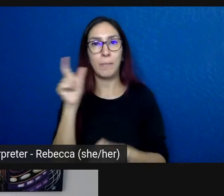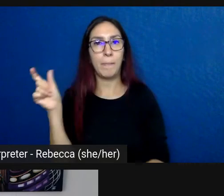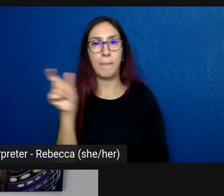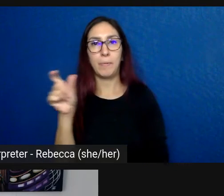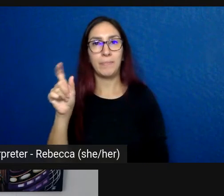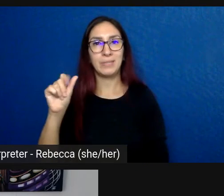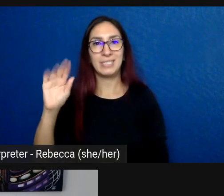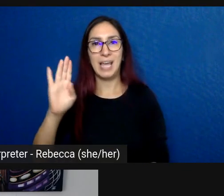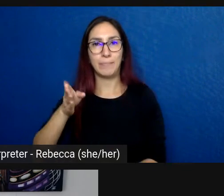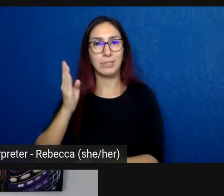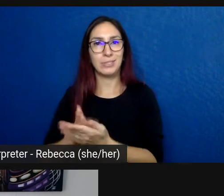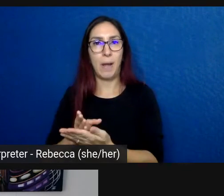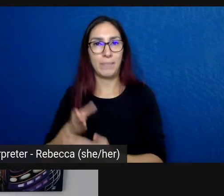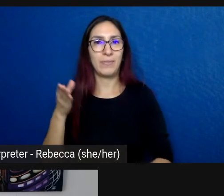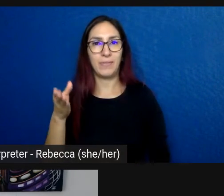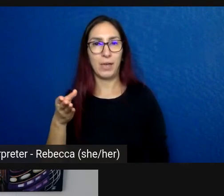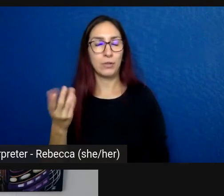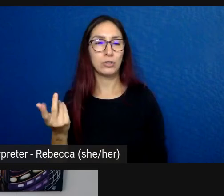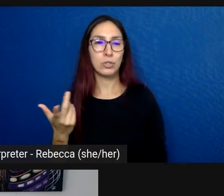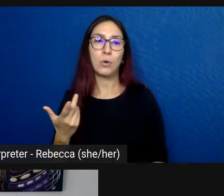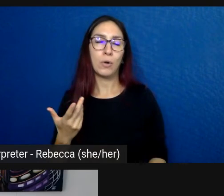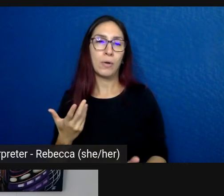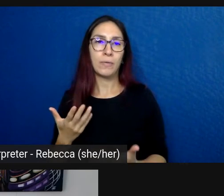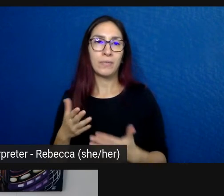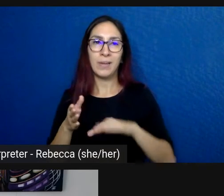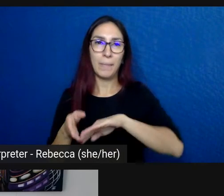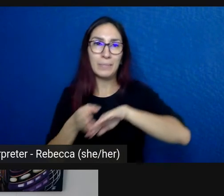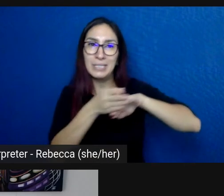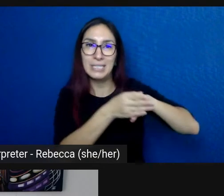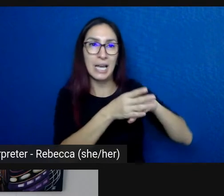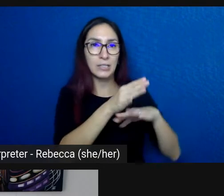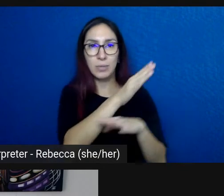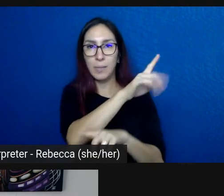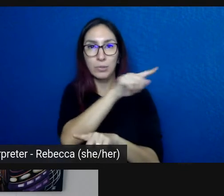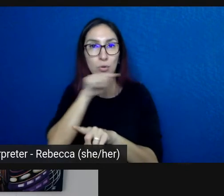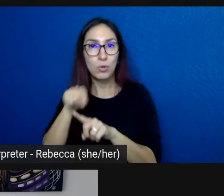Besides, being able to cycle to the close. That's a good question.